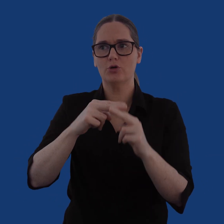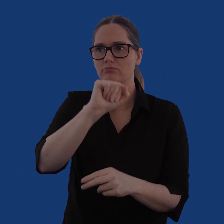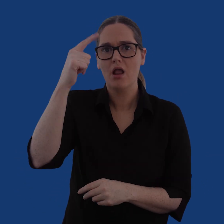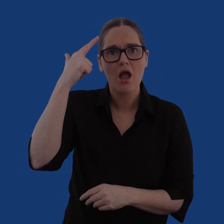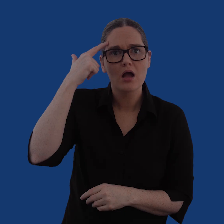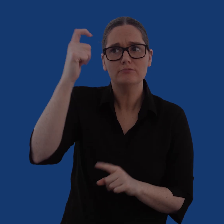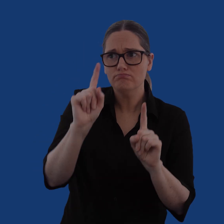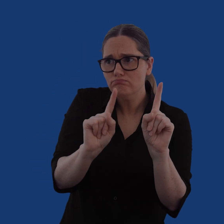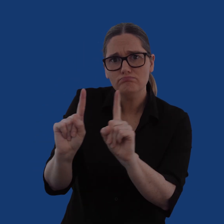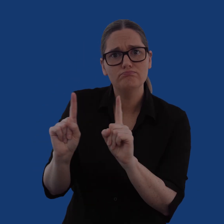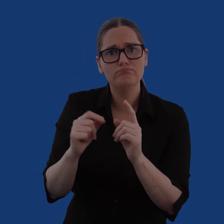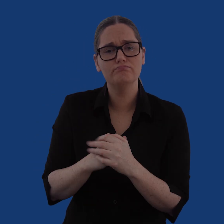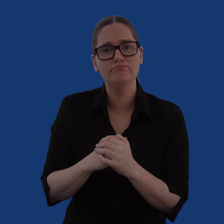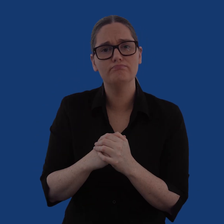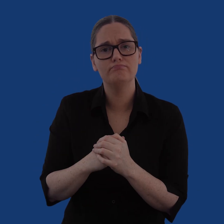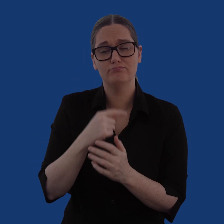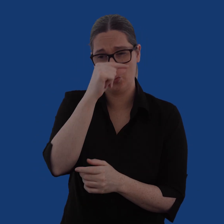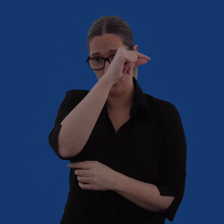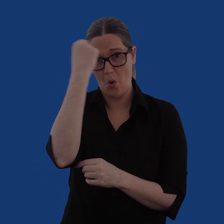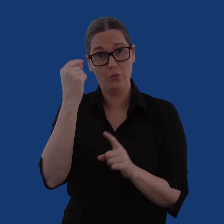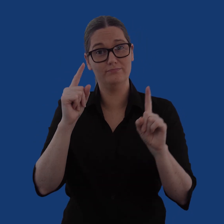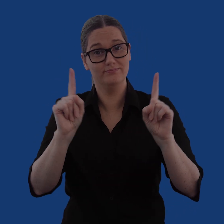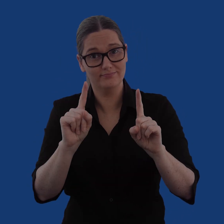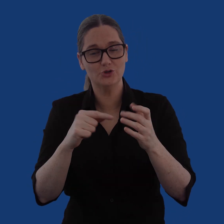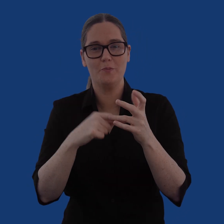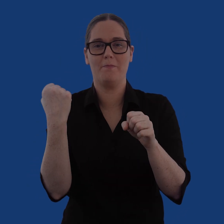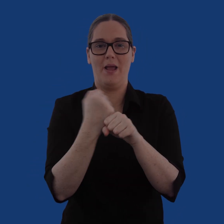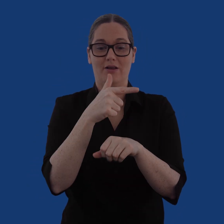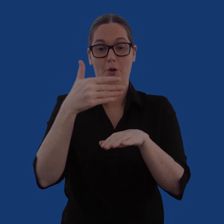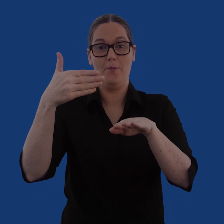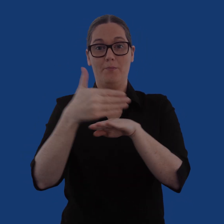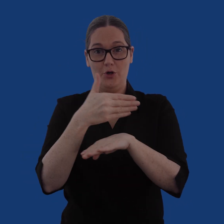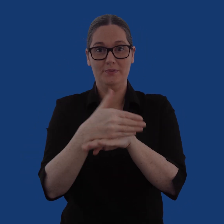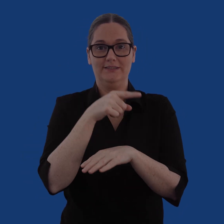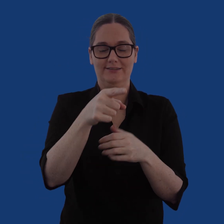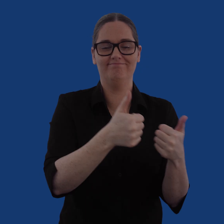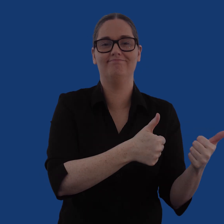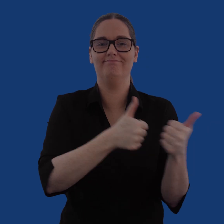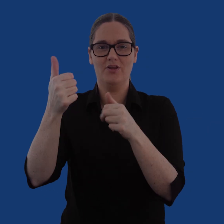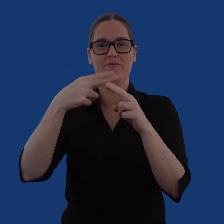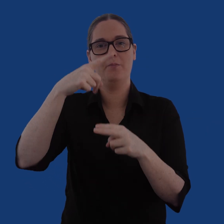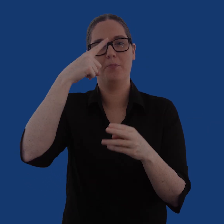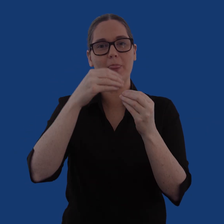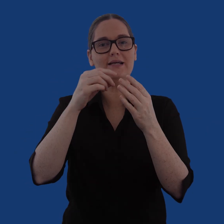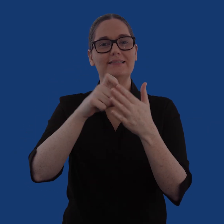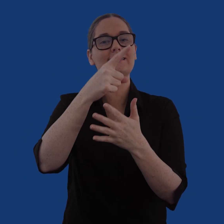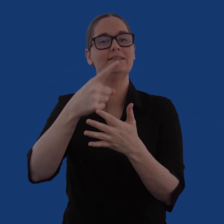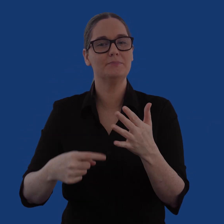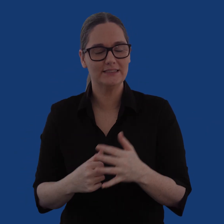for ideas to make employment for people with disability better.